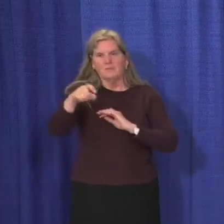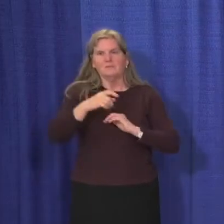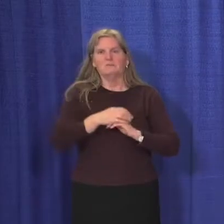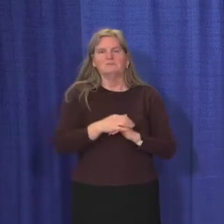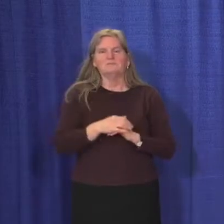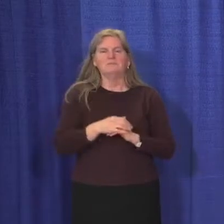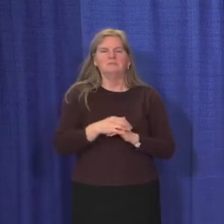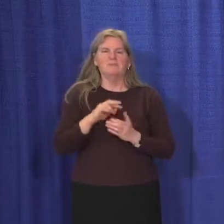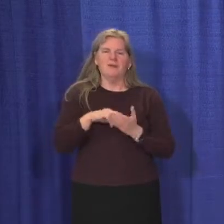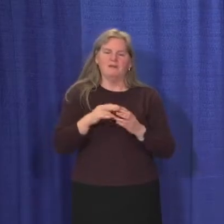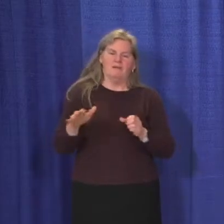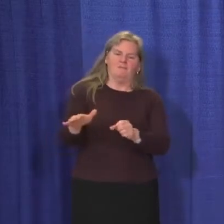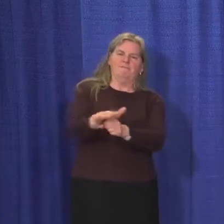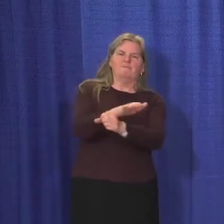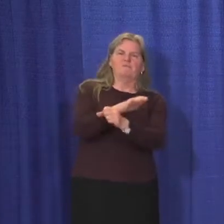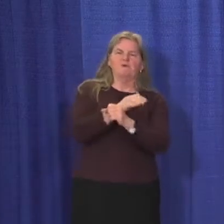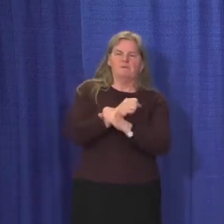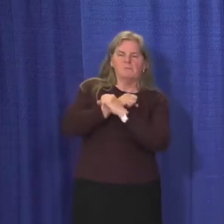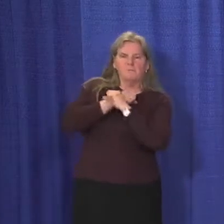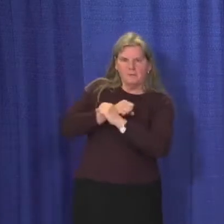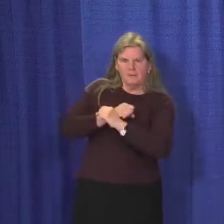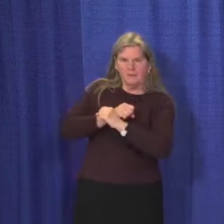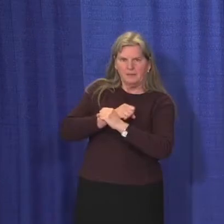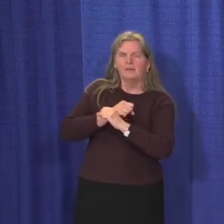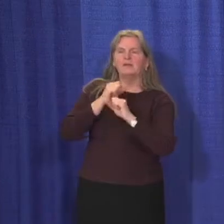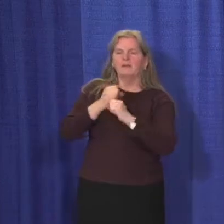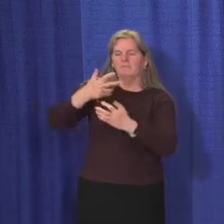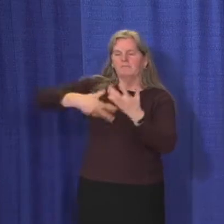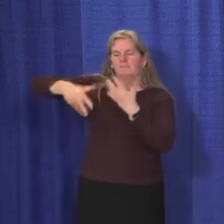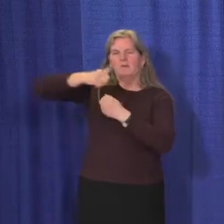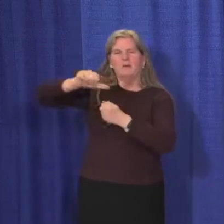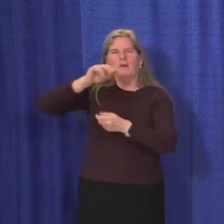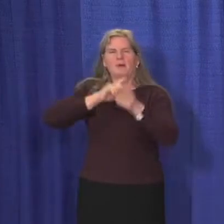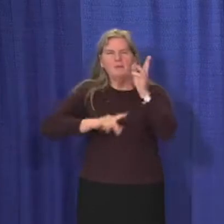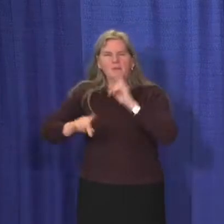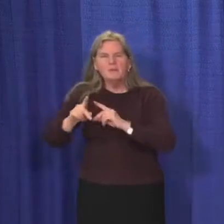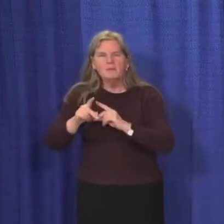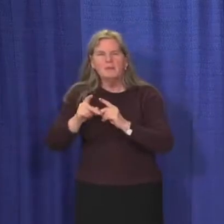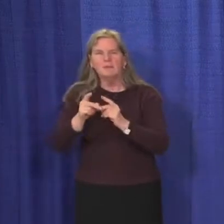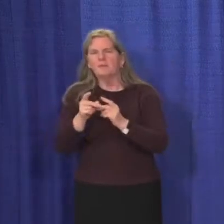following your second dose means you are protected enough to mingle with others and enter